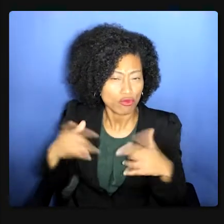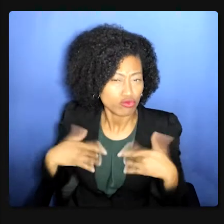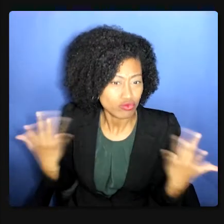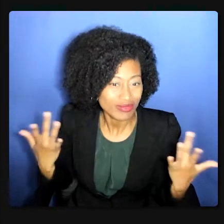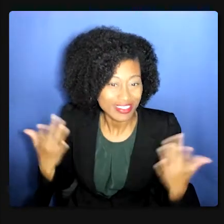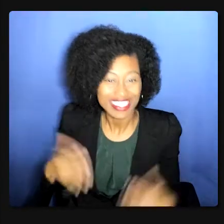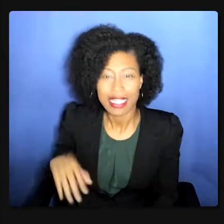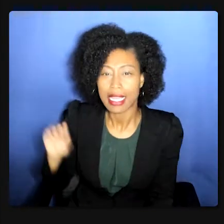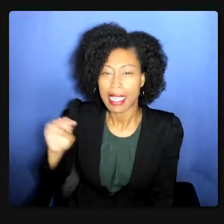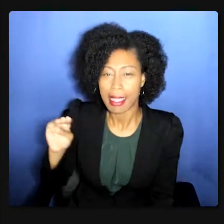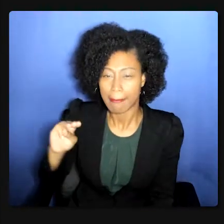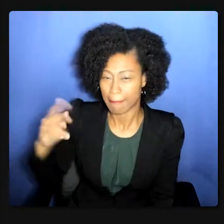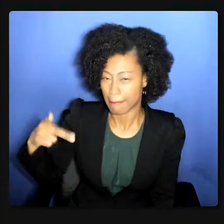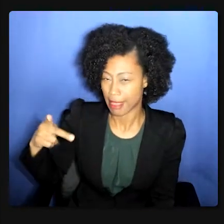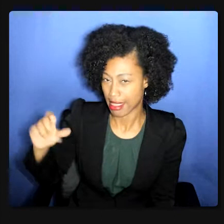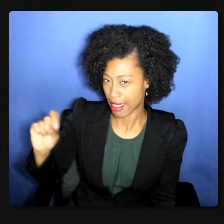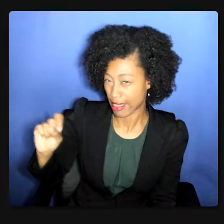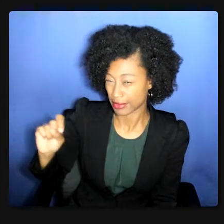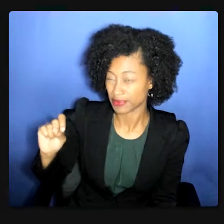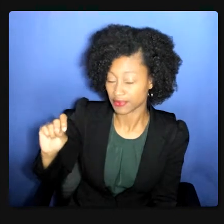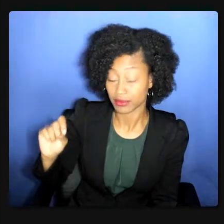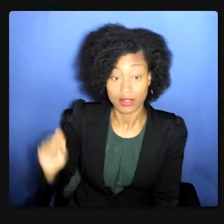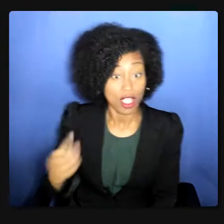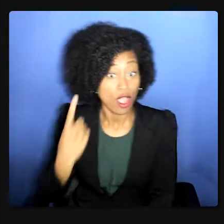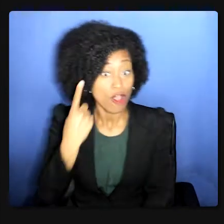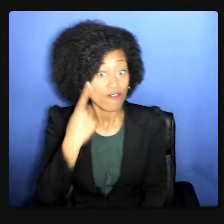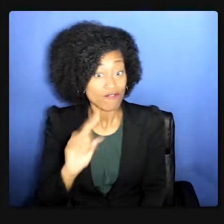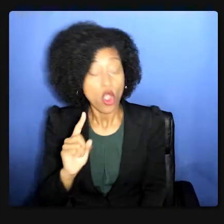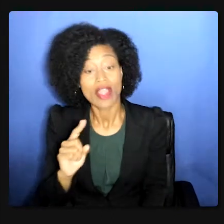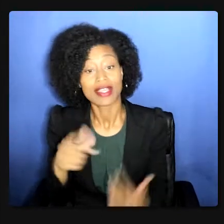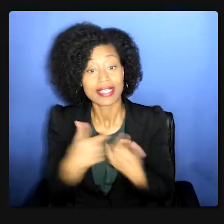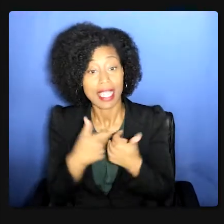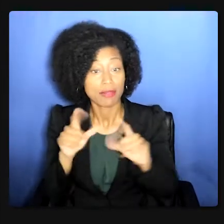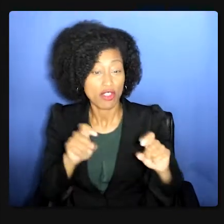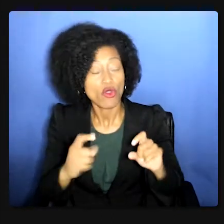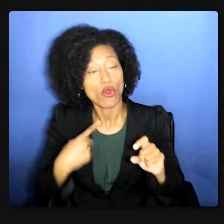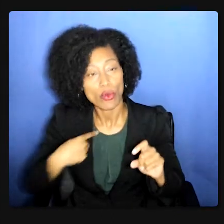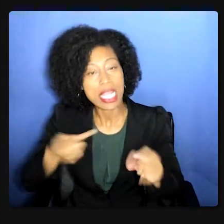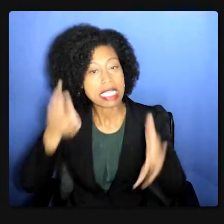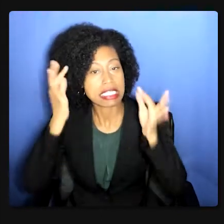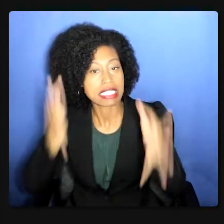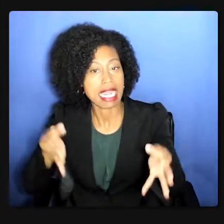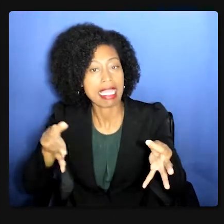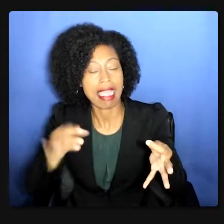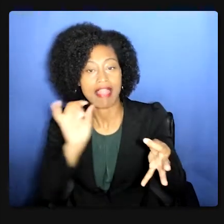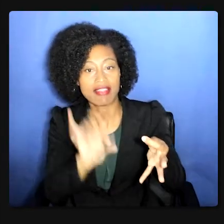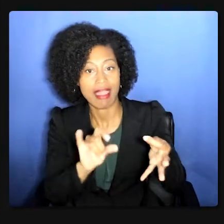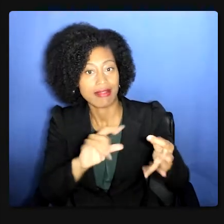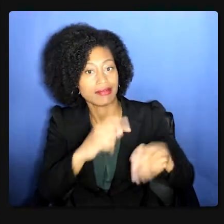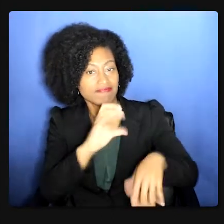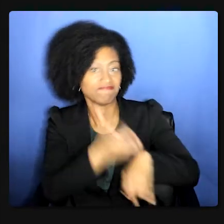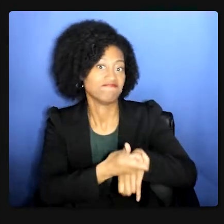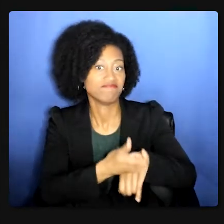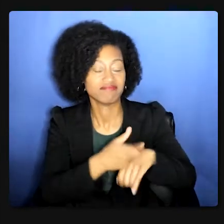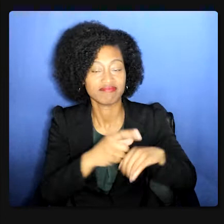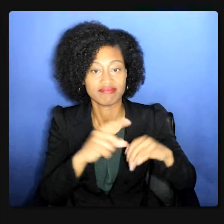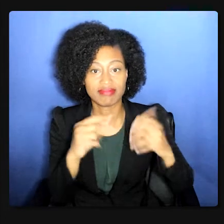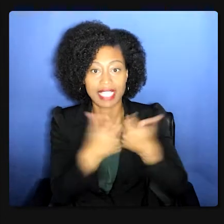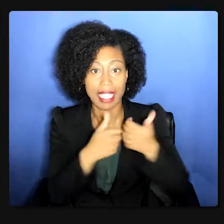[Amie] In game server hosting for multiplayer games we use dedicated game servers which allow us to simulate game worlds